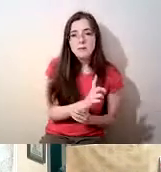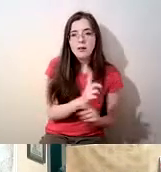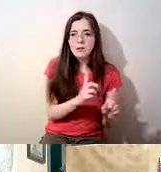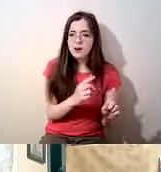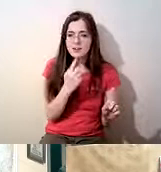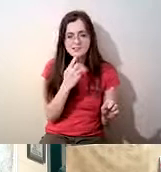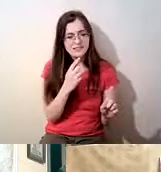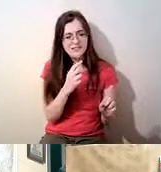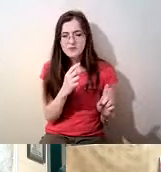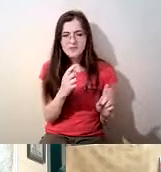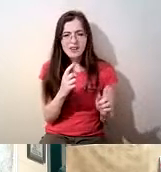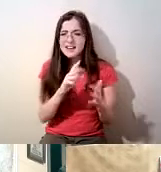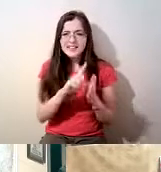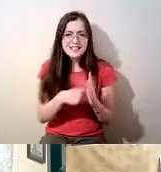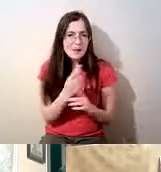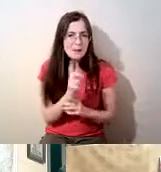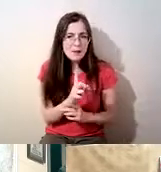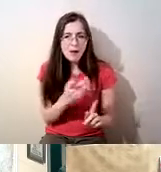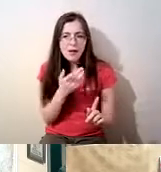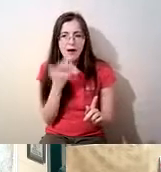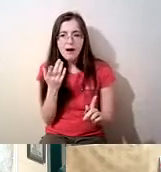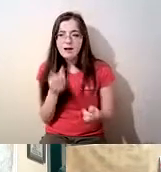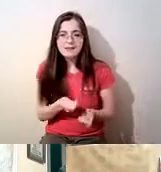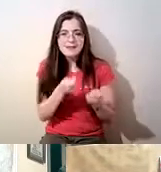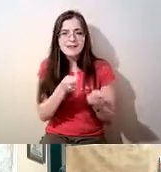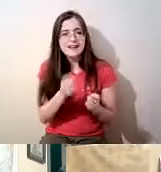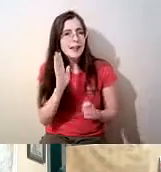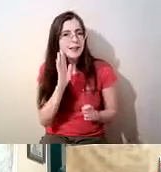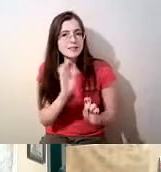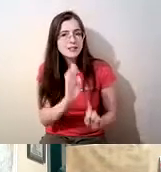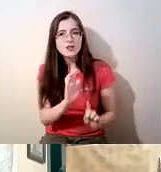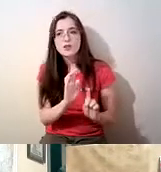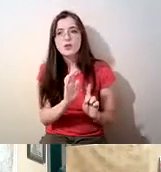spoken for within transport discussions not to mention common perceptions that disabled people